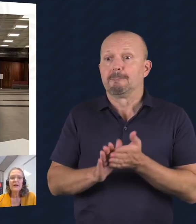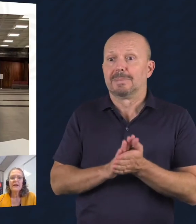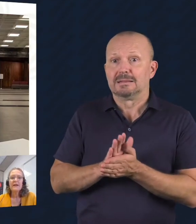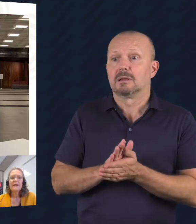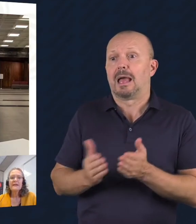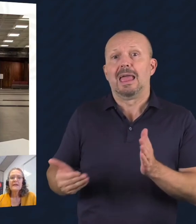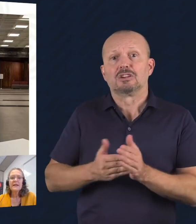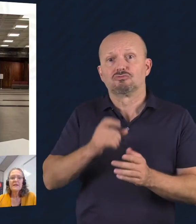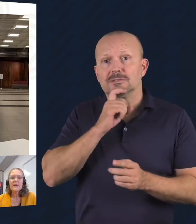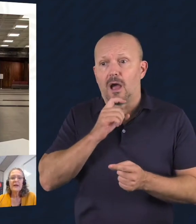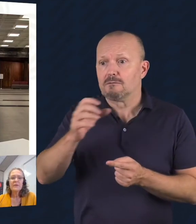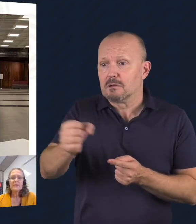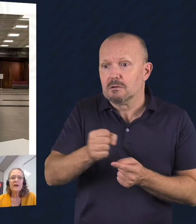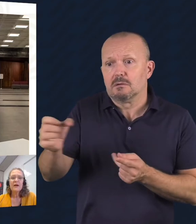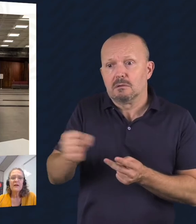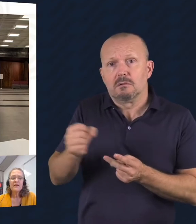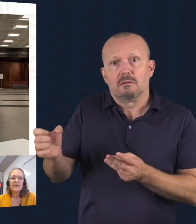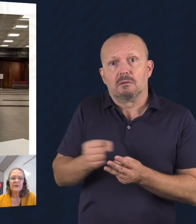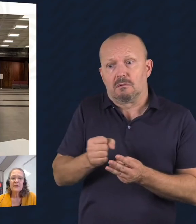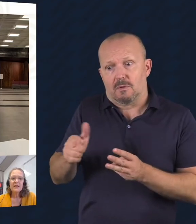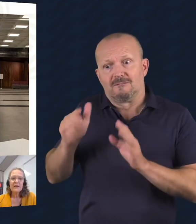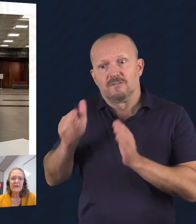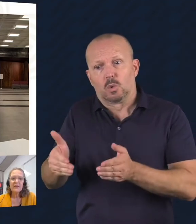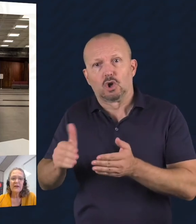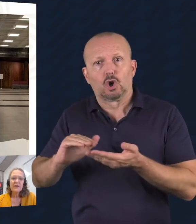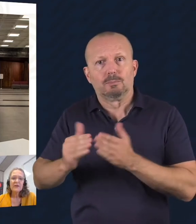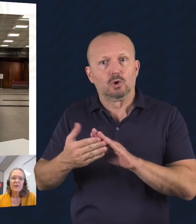the sector has been able to hire additional staff to work in